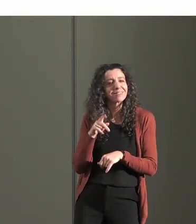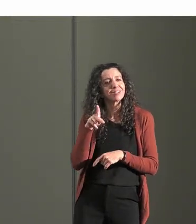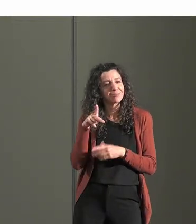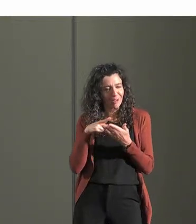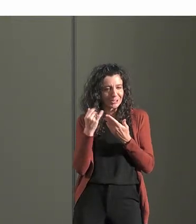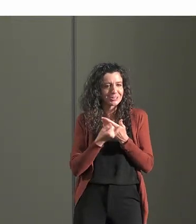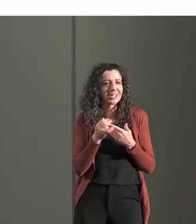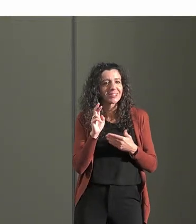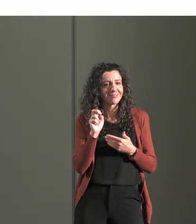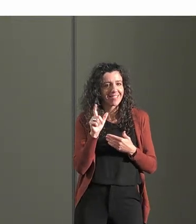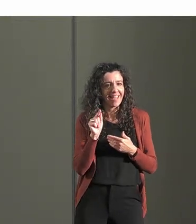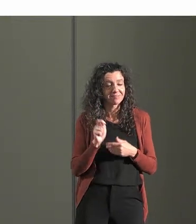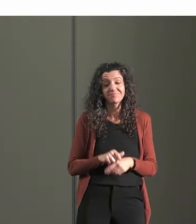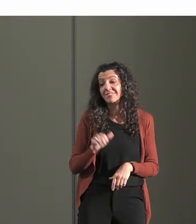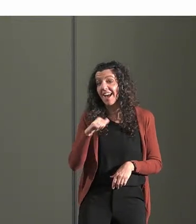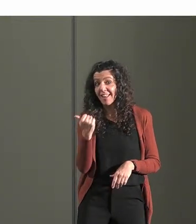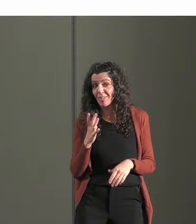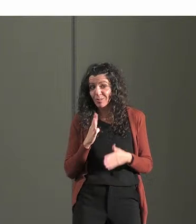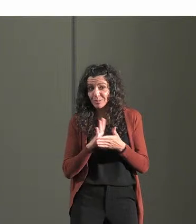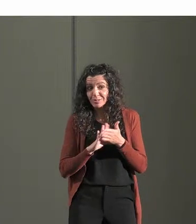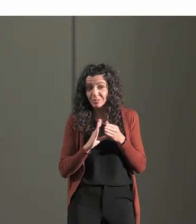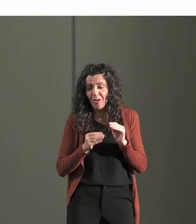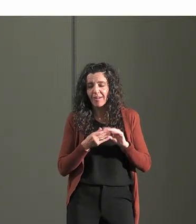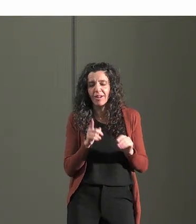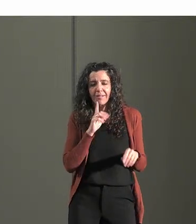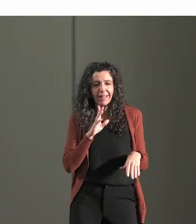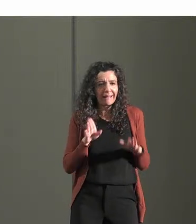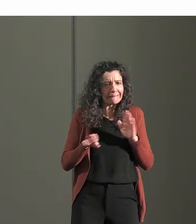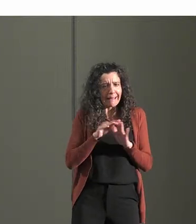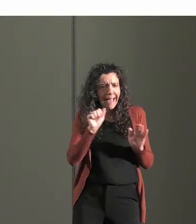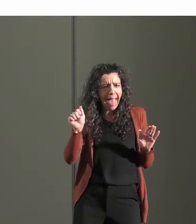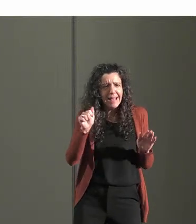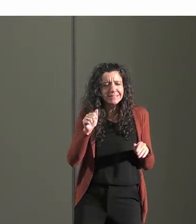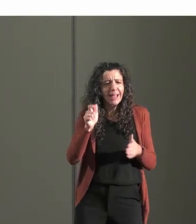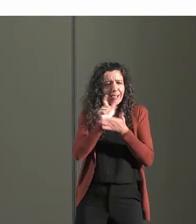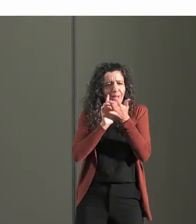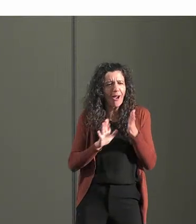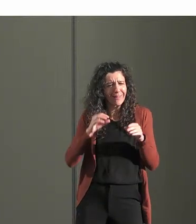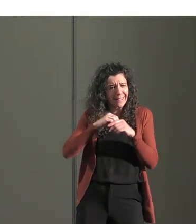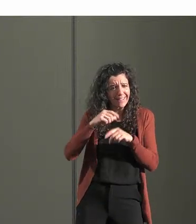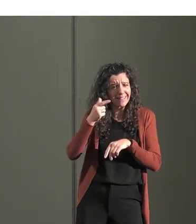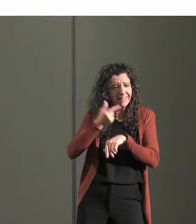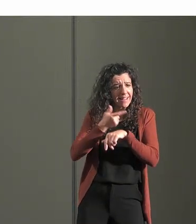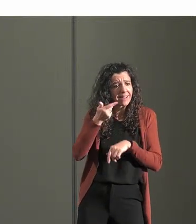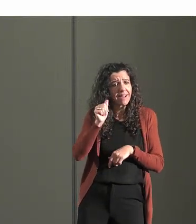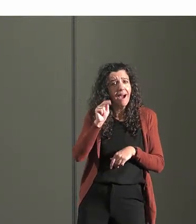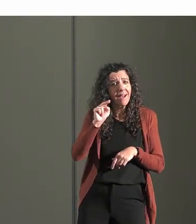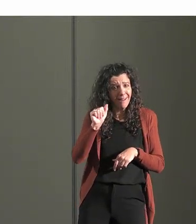book. And another great story is there is a kick as lawyer in